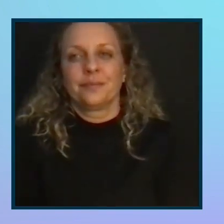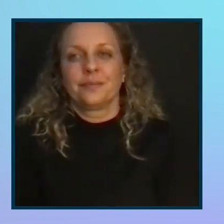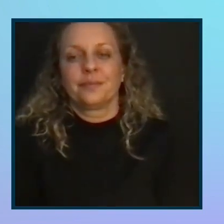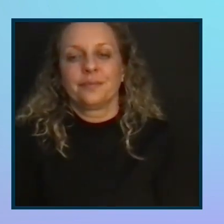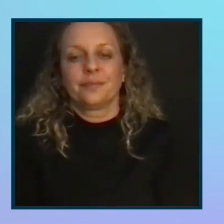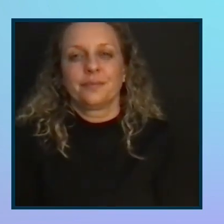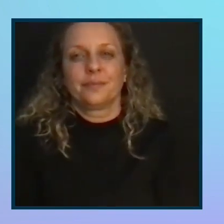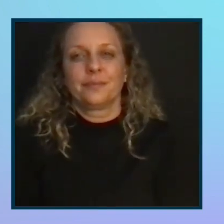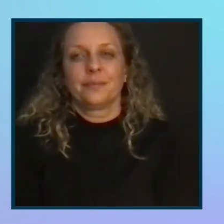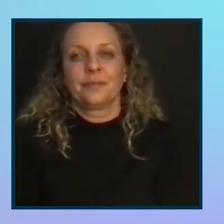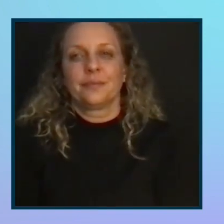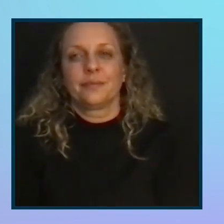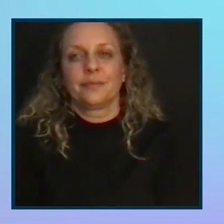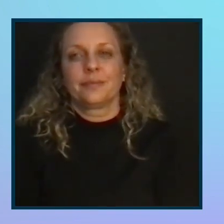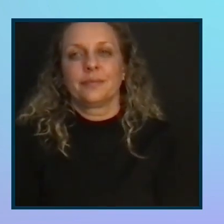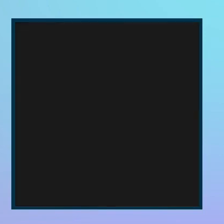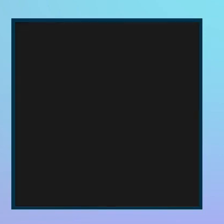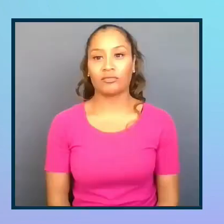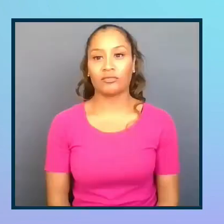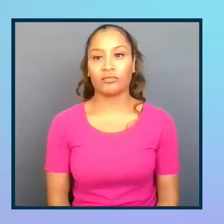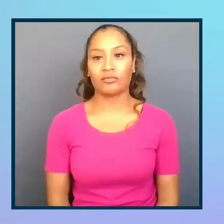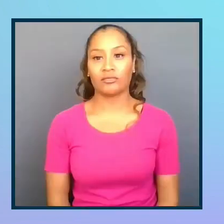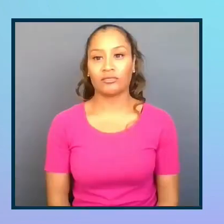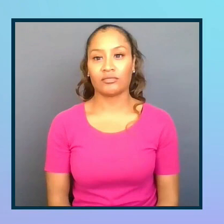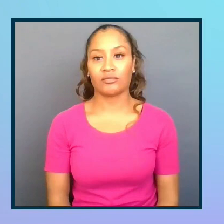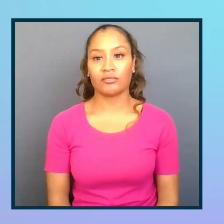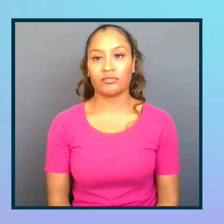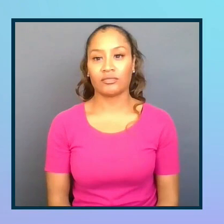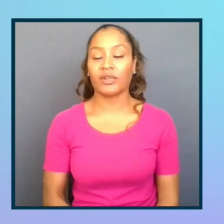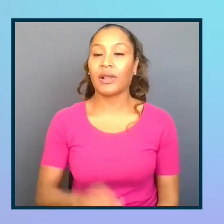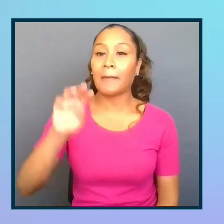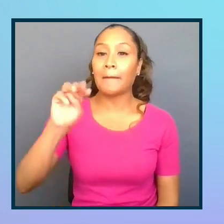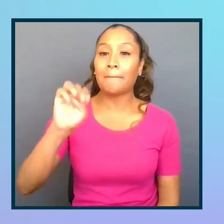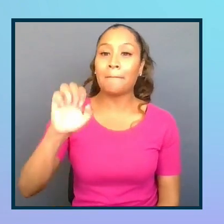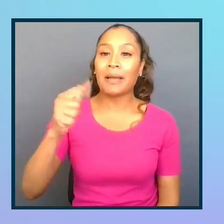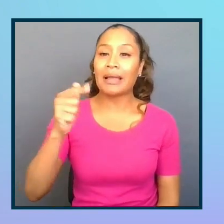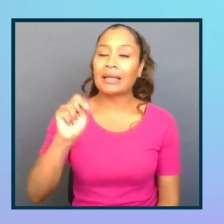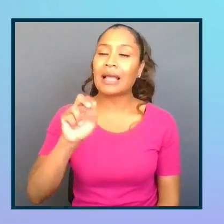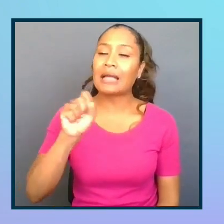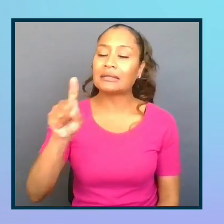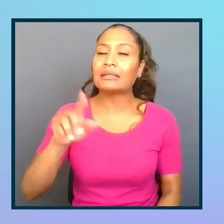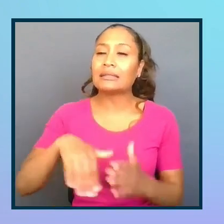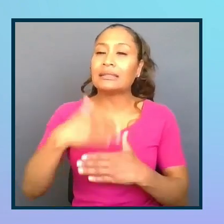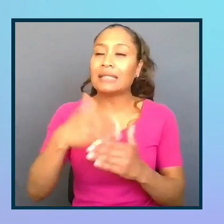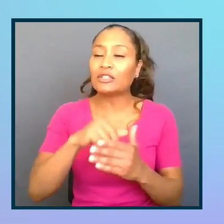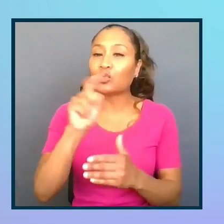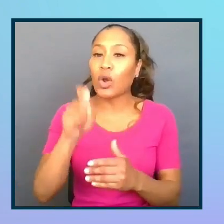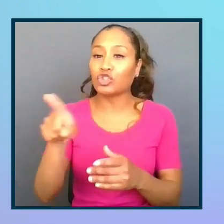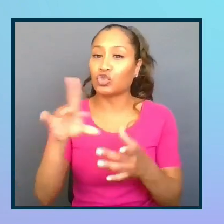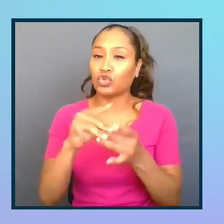The next question was most of the examples so far used portrait orientation, was landscape orientation considered?